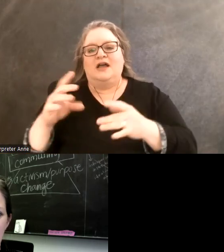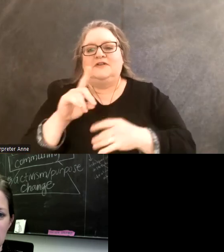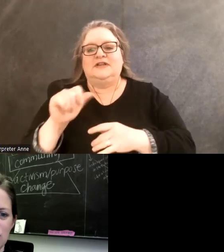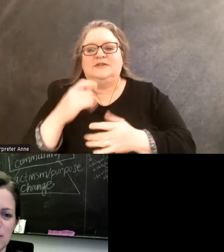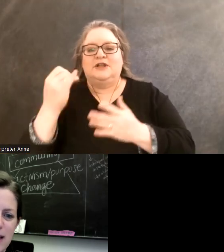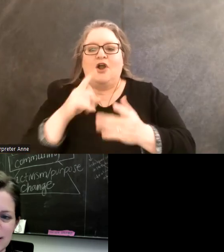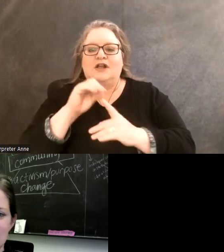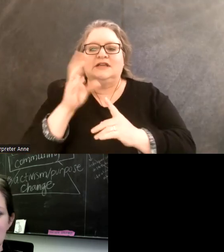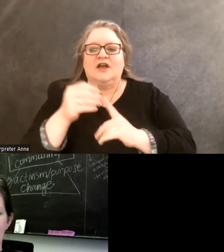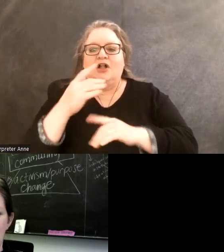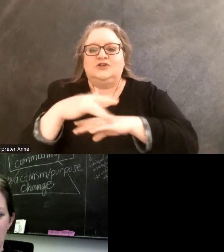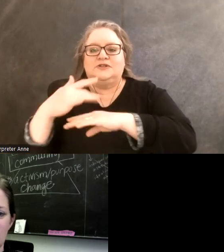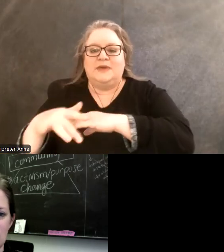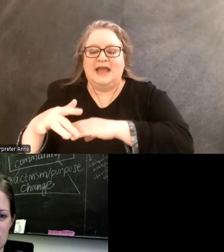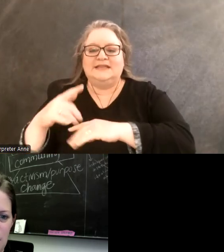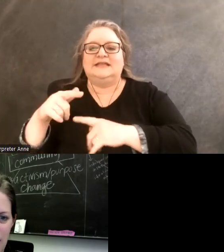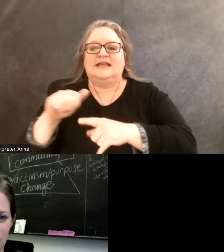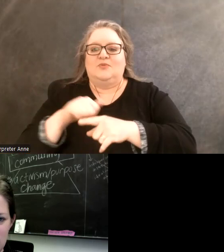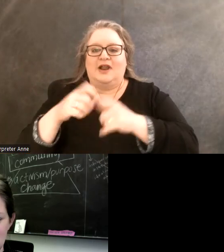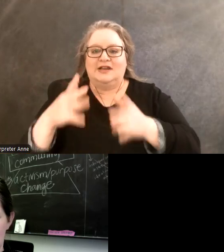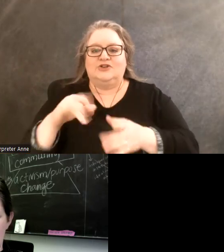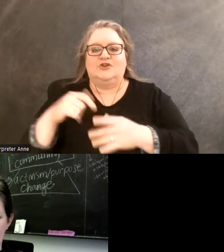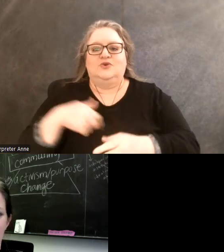culture spaces and practitioners that we have relationships with.